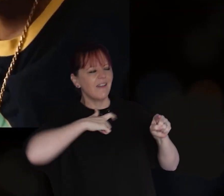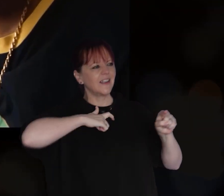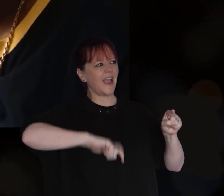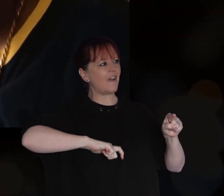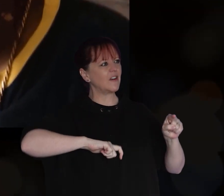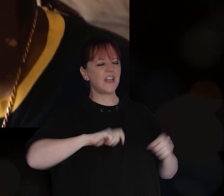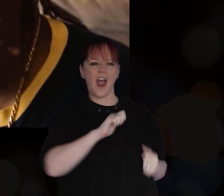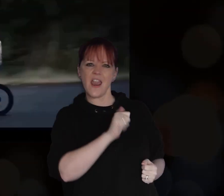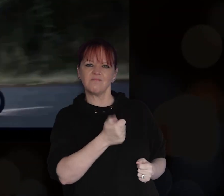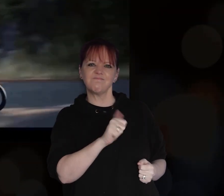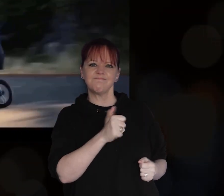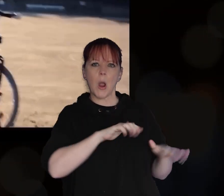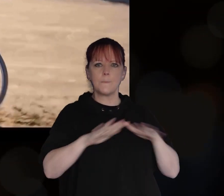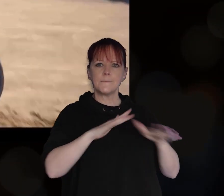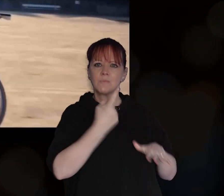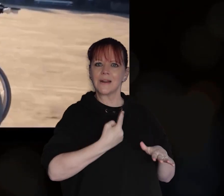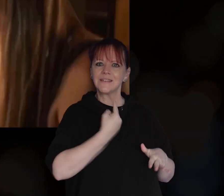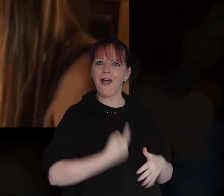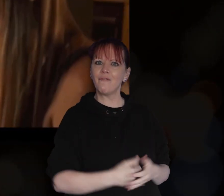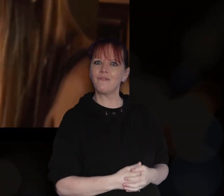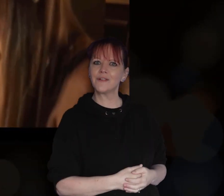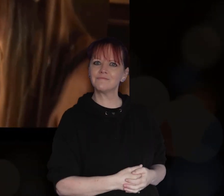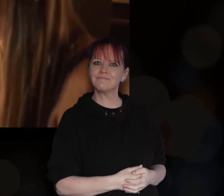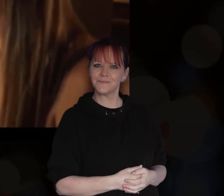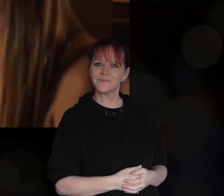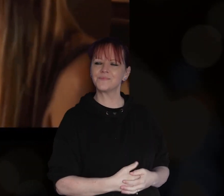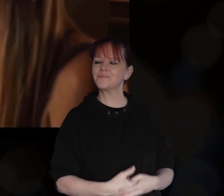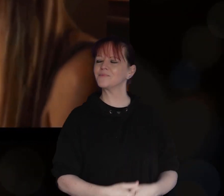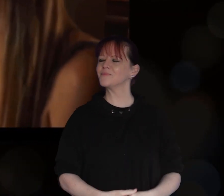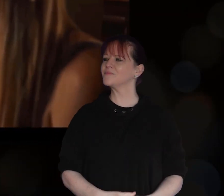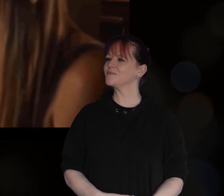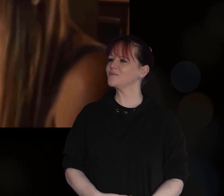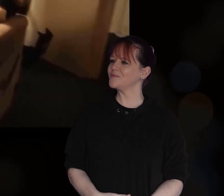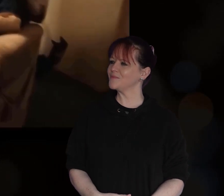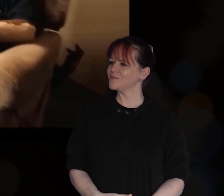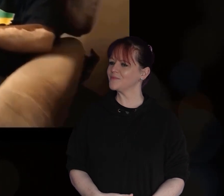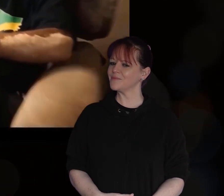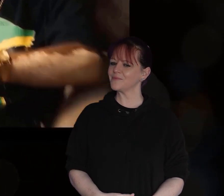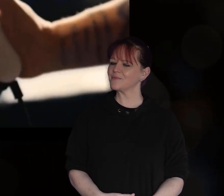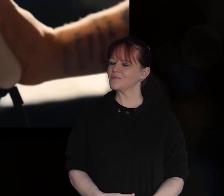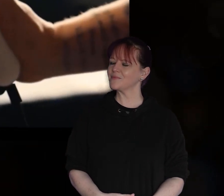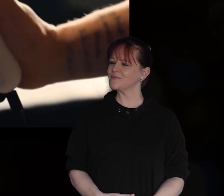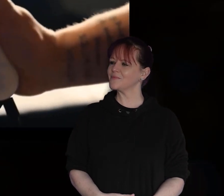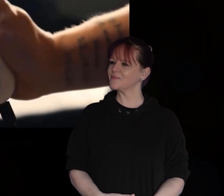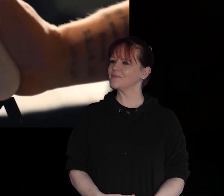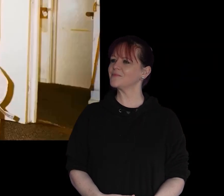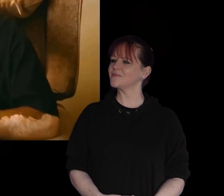You got every button covered. Yay! SMIRKING This is how we do it.